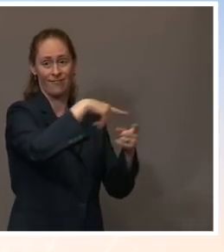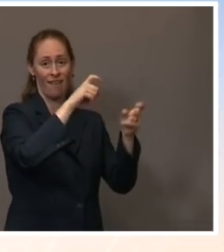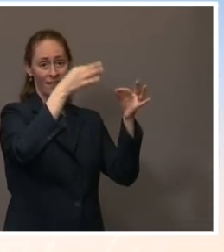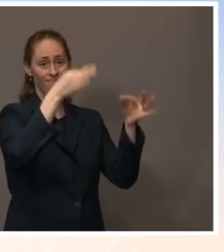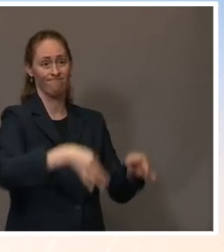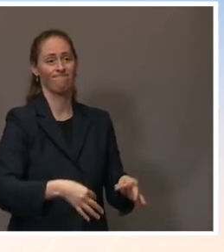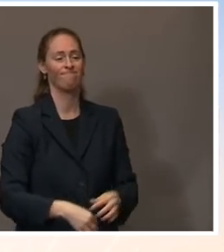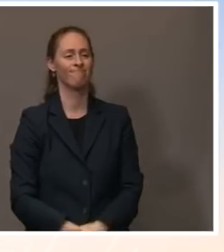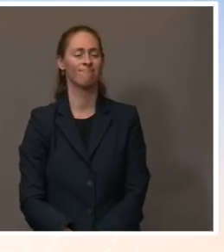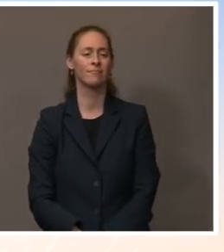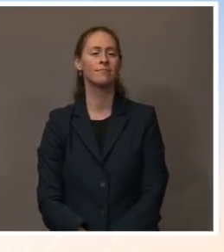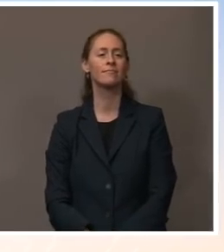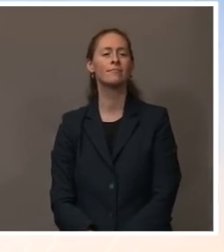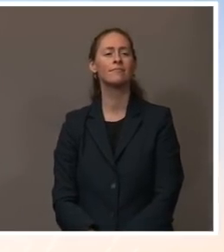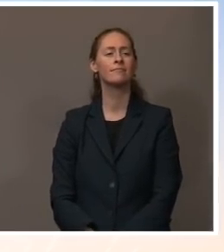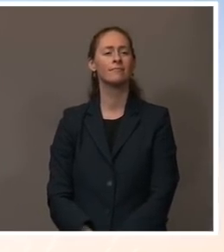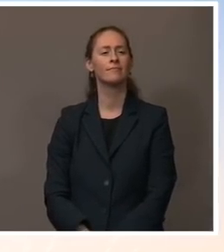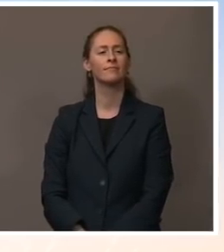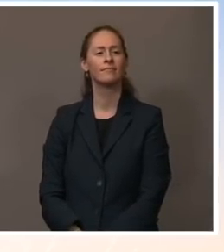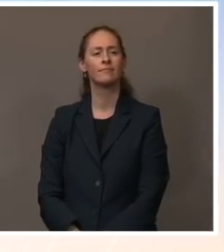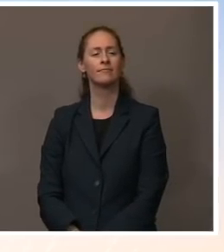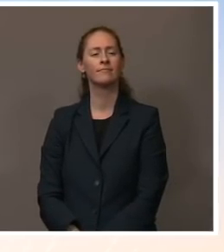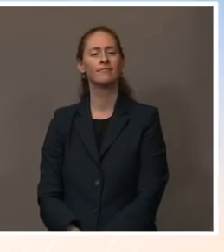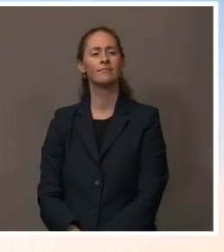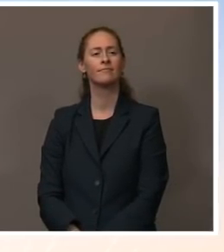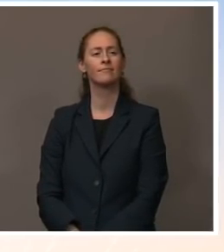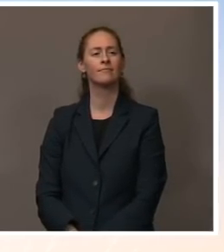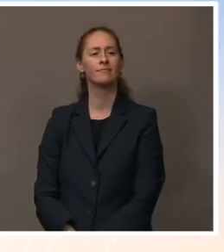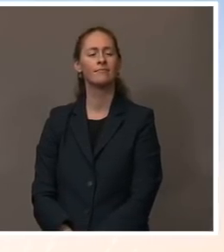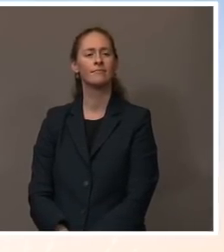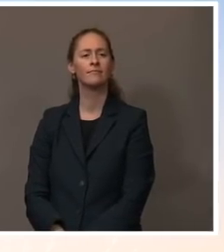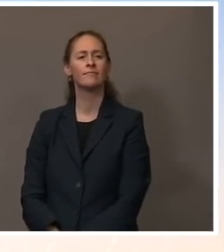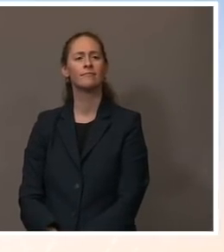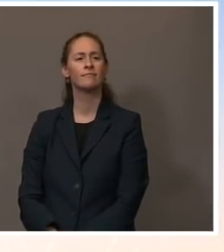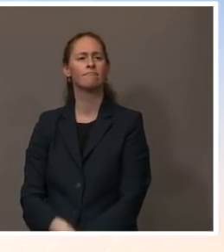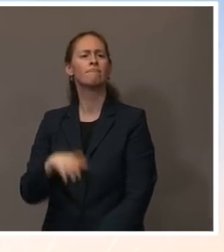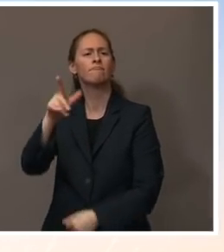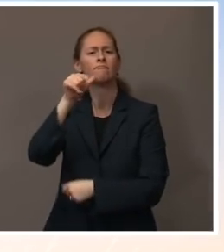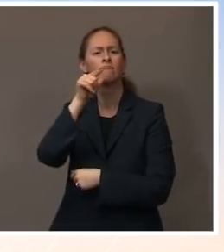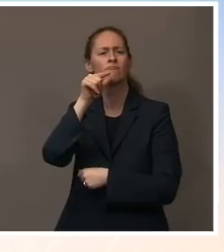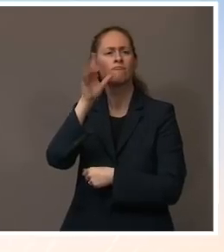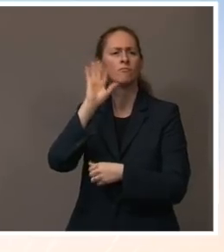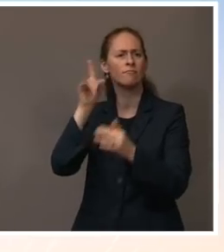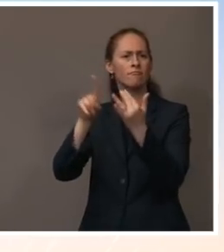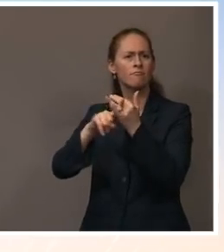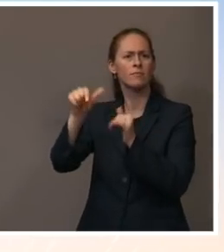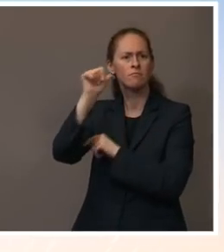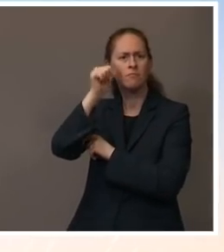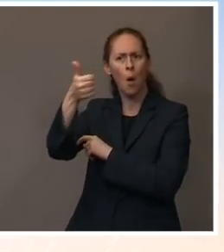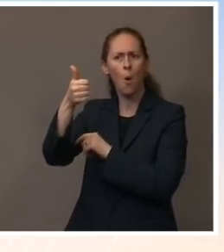who will be at the White House tomorrow for this crime meeting? Can you say who's coming? Ms. Psaki: The announcement tomorrow? Sure. I don't have it in front of me,